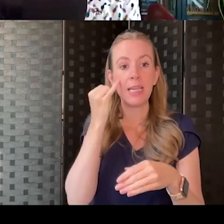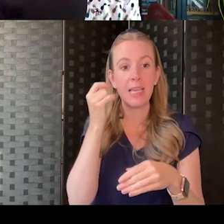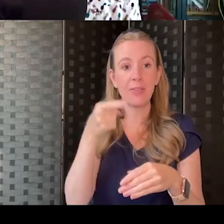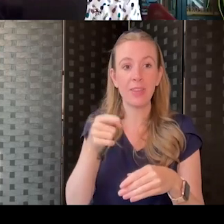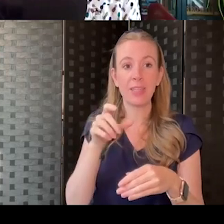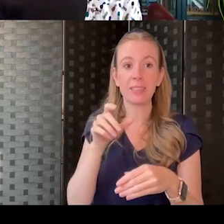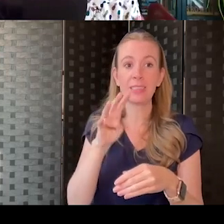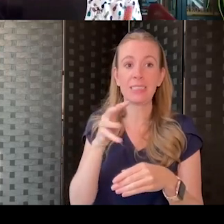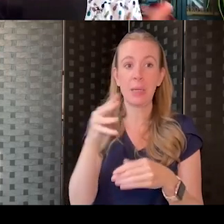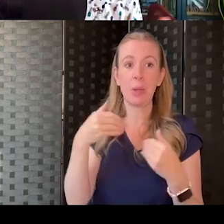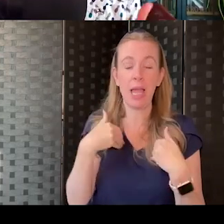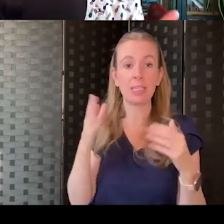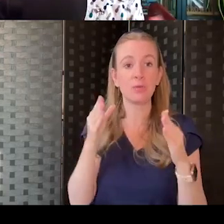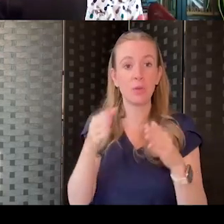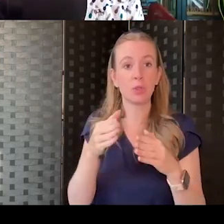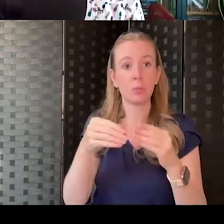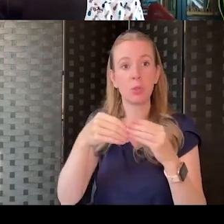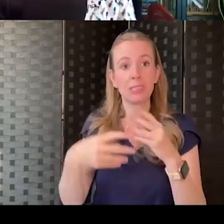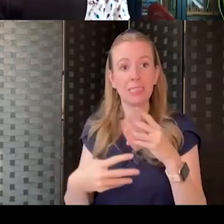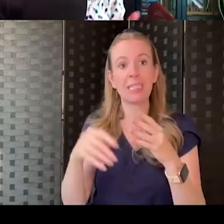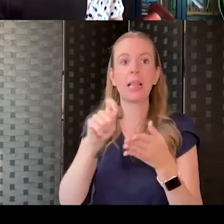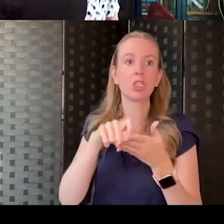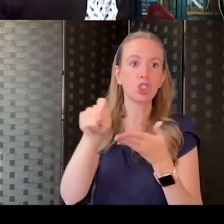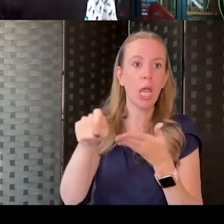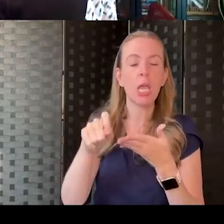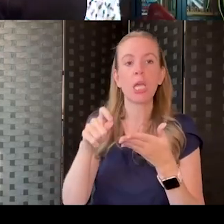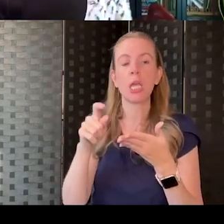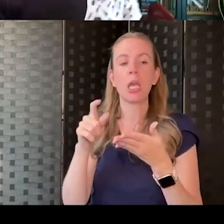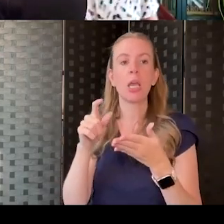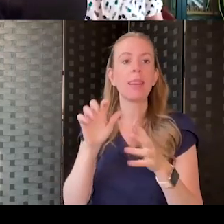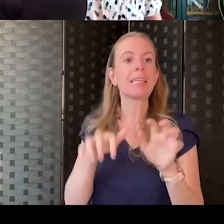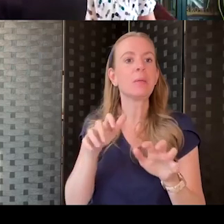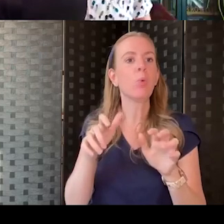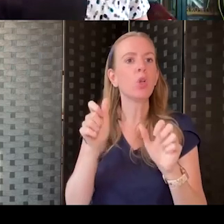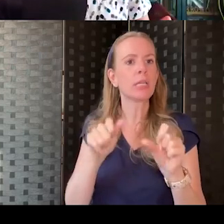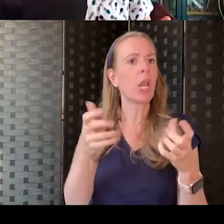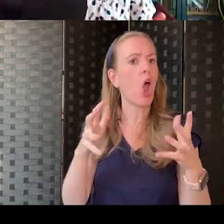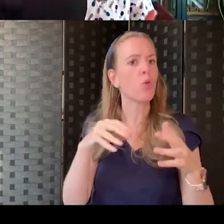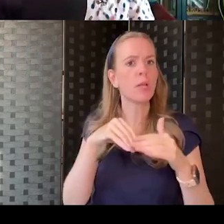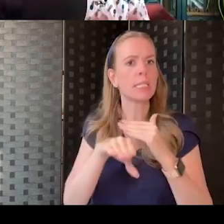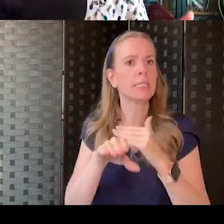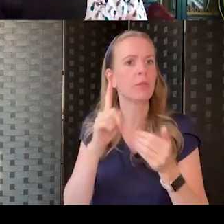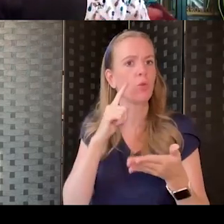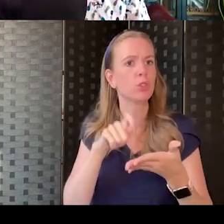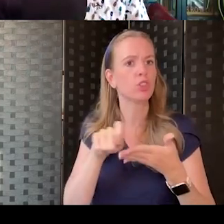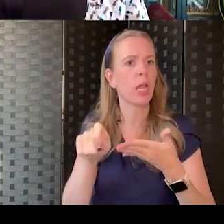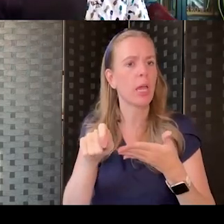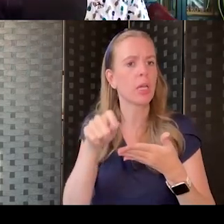able descendants, the link checkbox, the keyboard user can get into that container and scroll it.